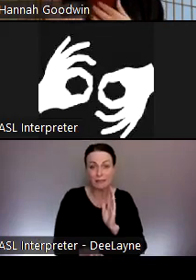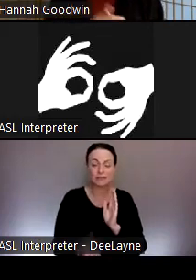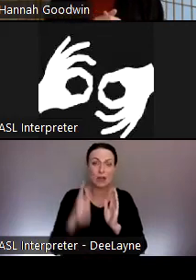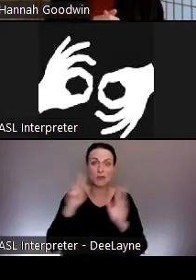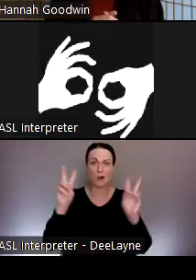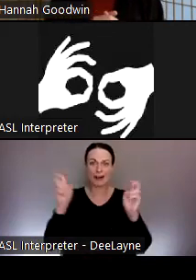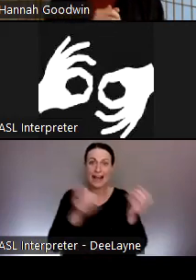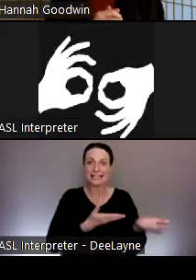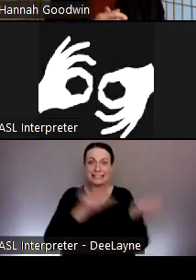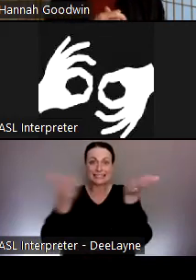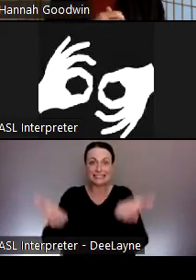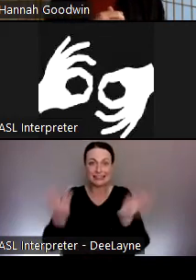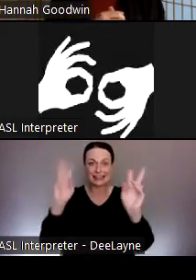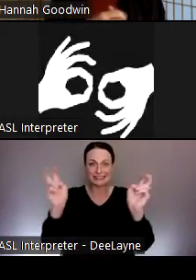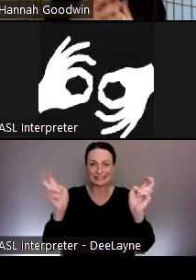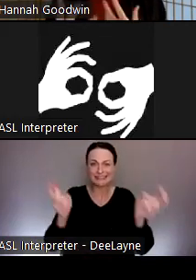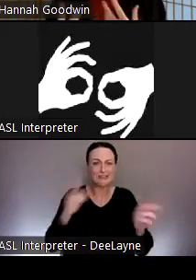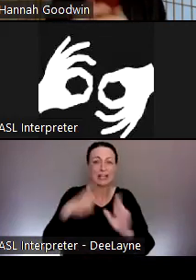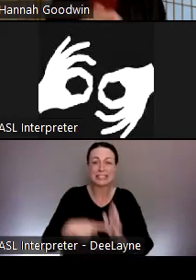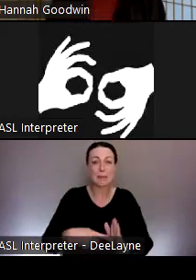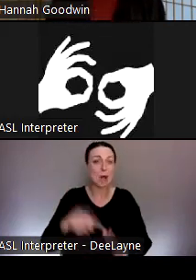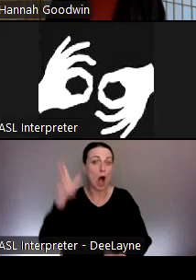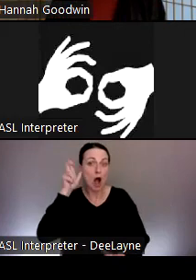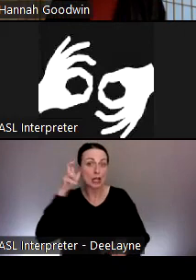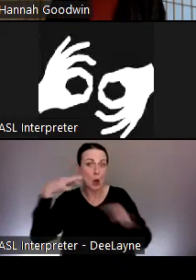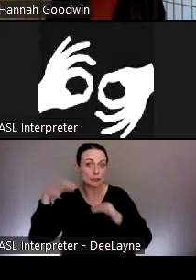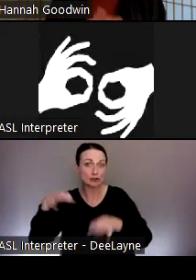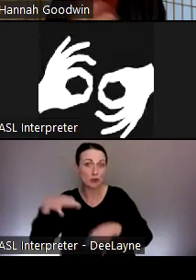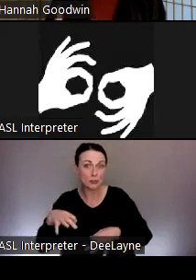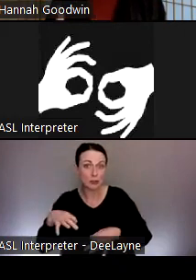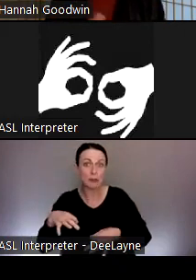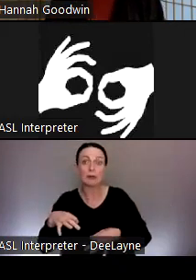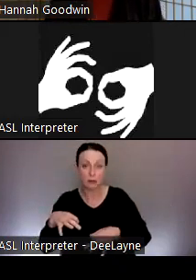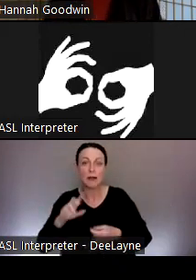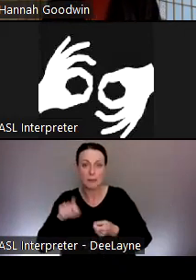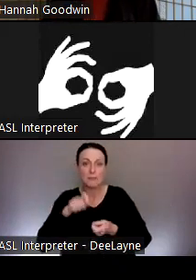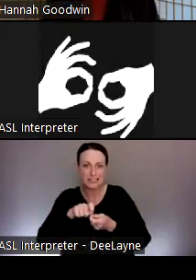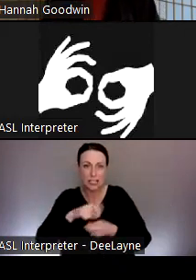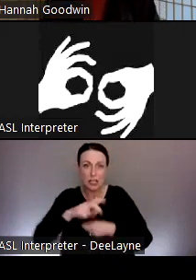For example, audio description, a particular type of audio description,